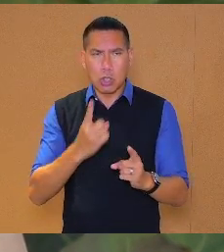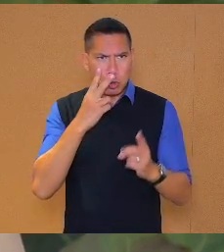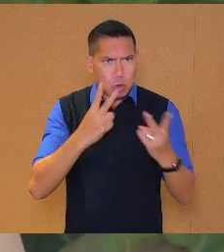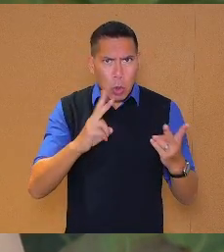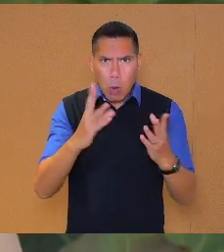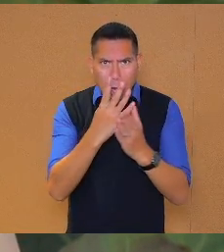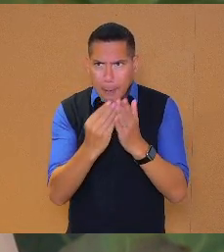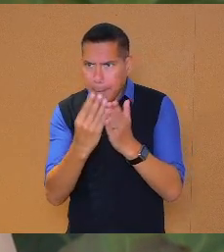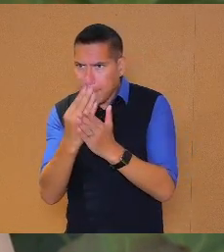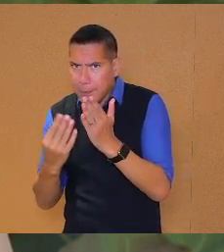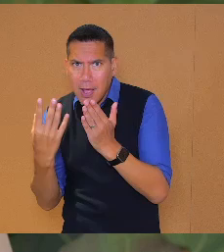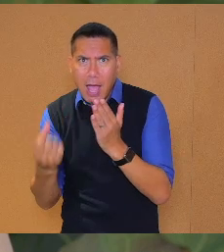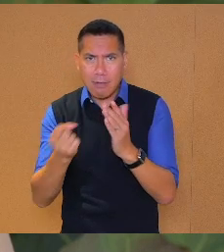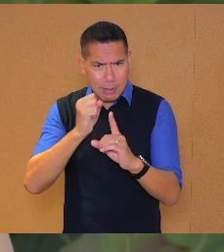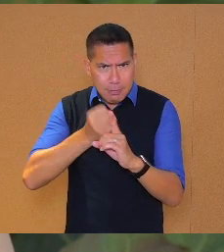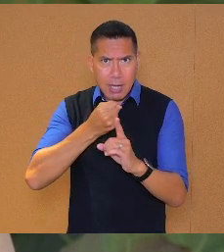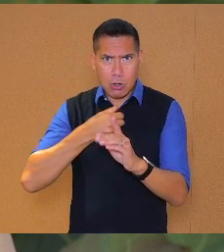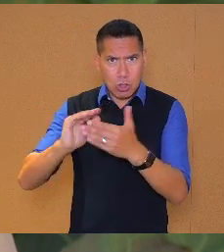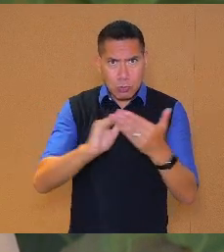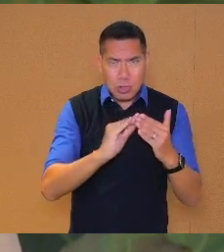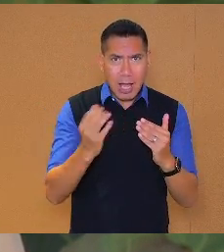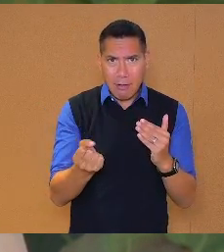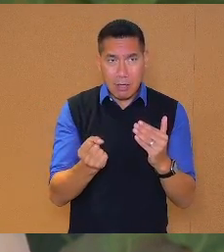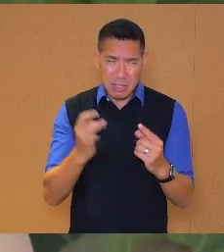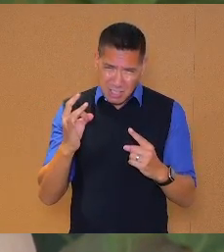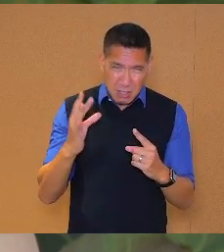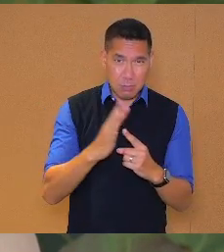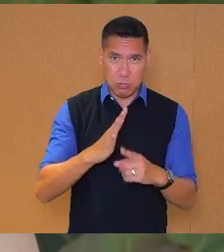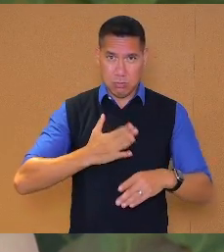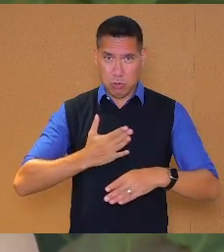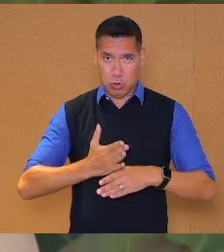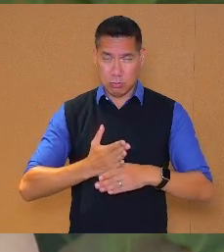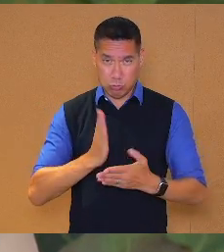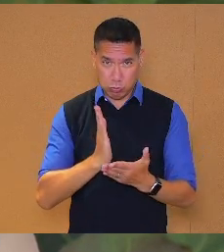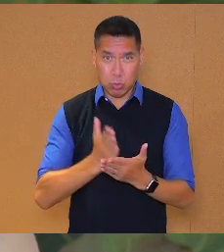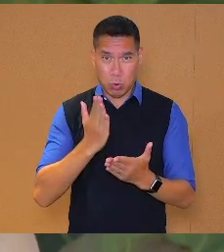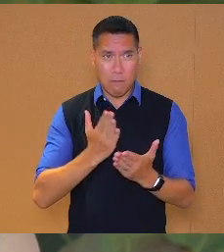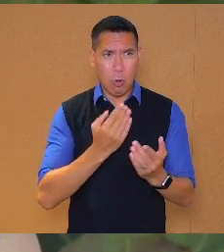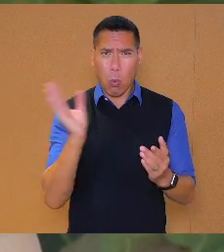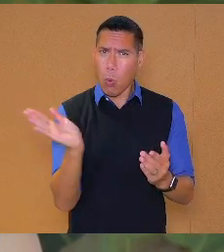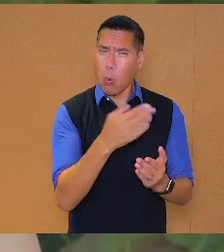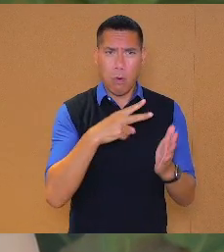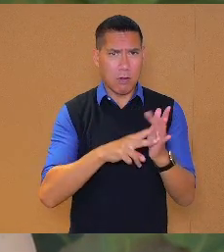central focus. It also highlighted the gaps in